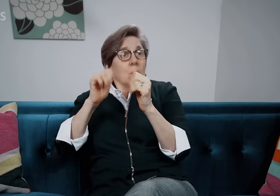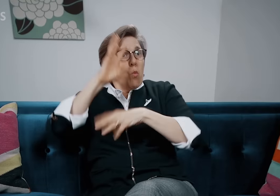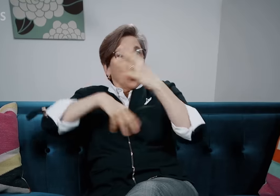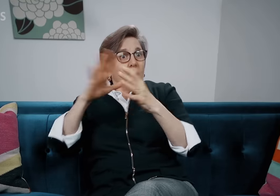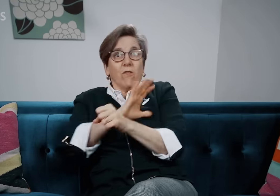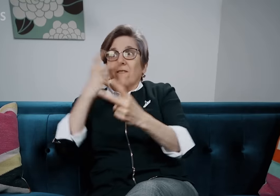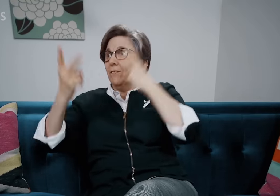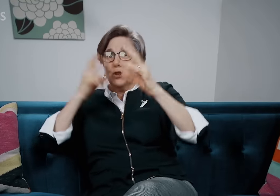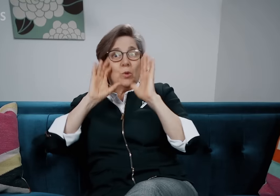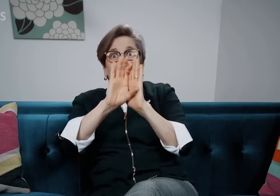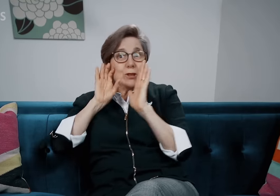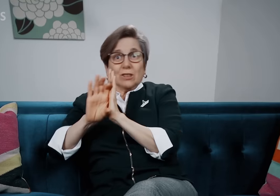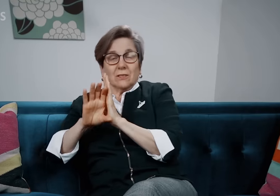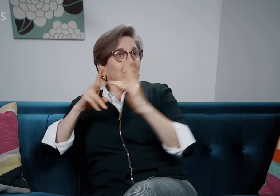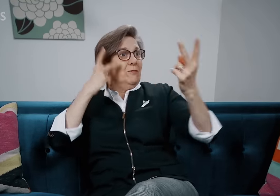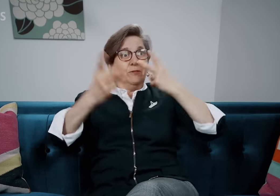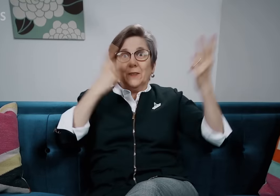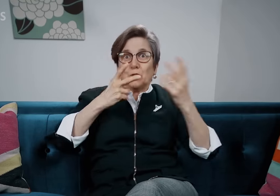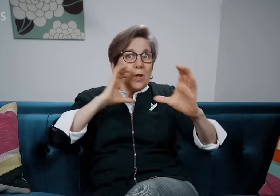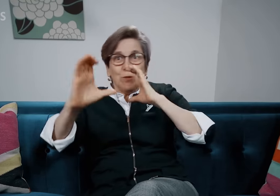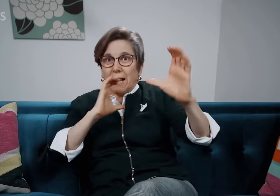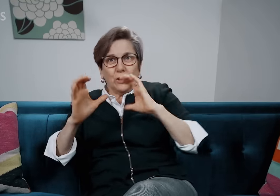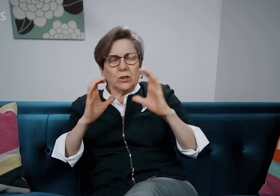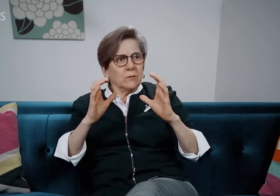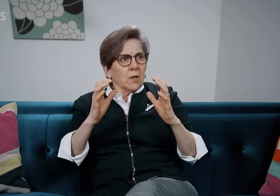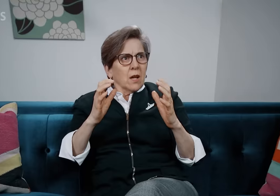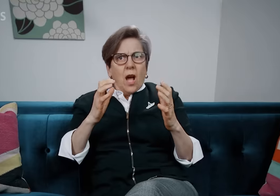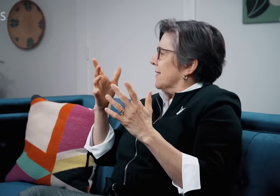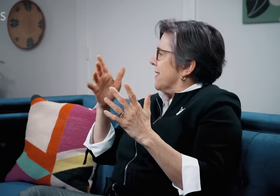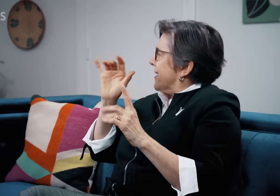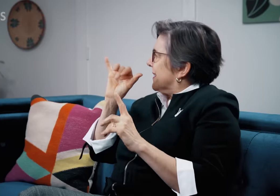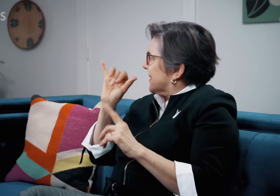how to live in a world full of visual images and visual communication.